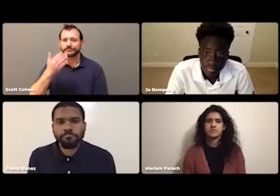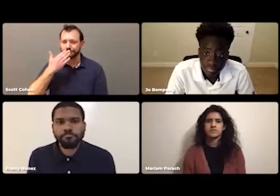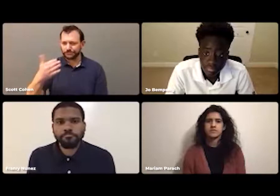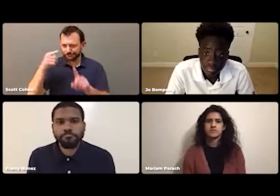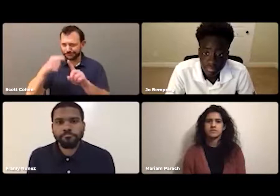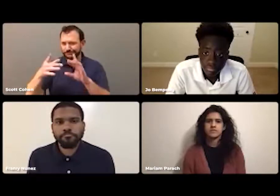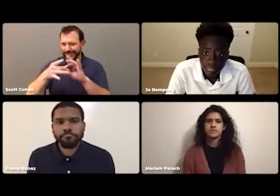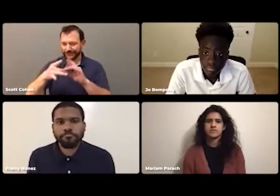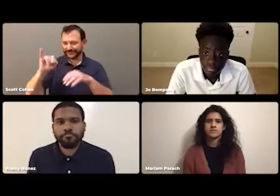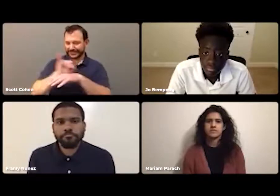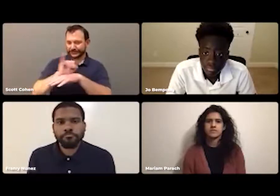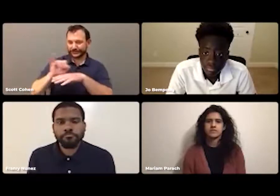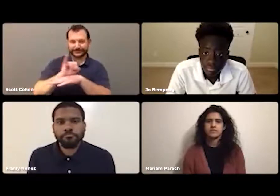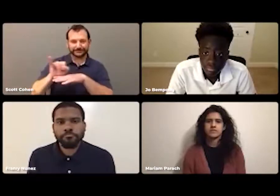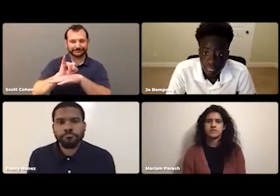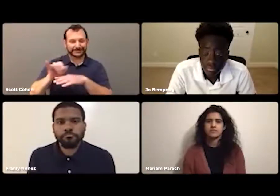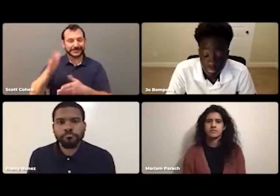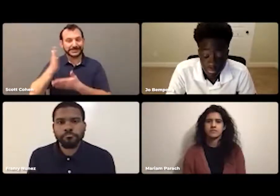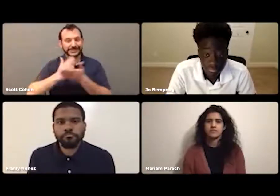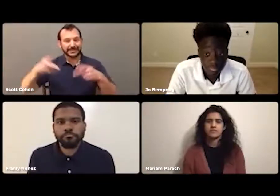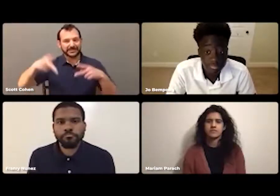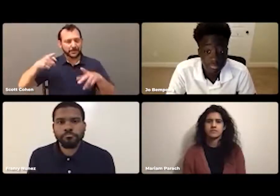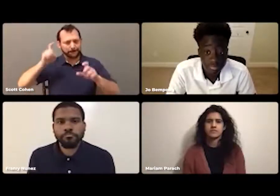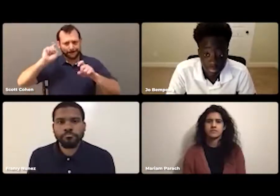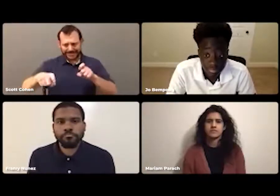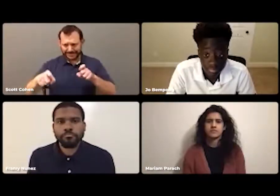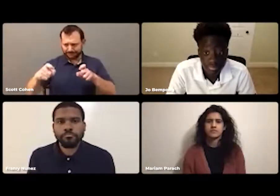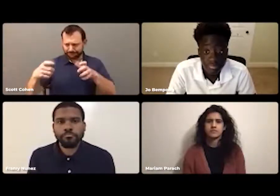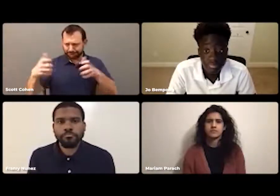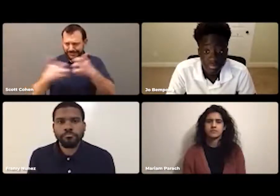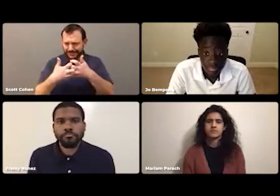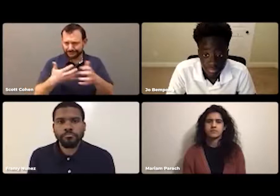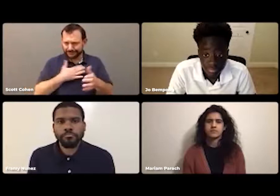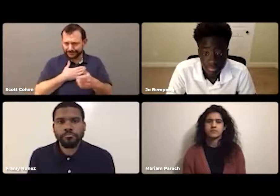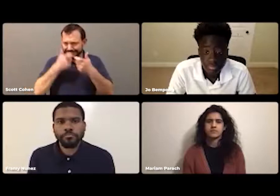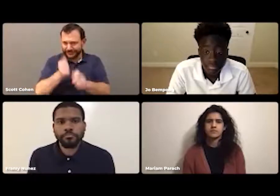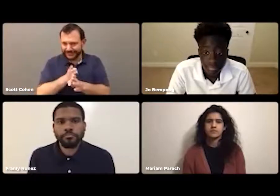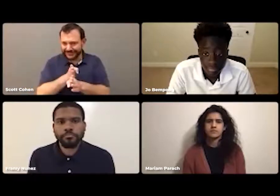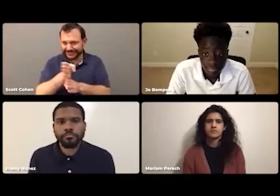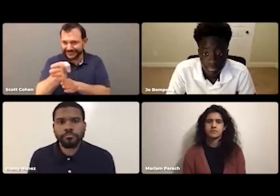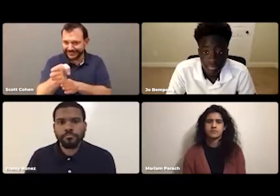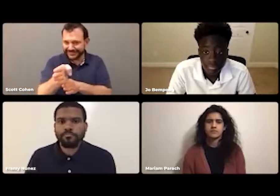Thank you so much. I noticed you mentioned an internship.